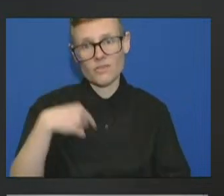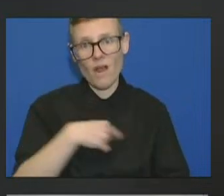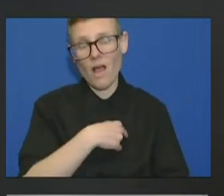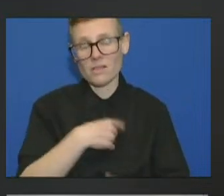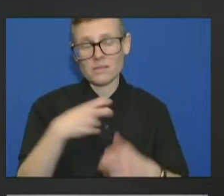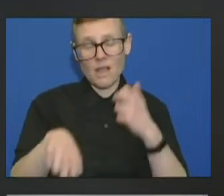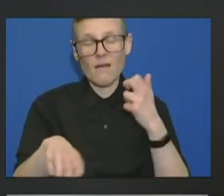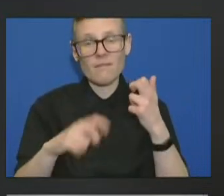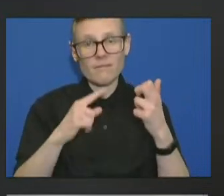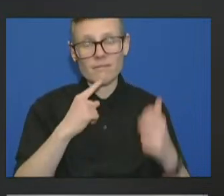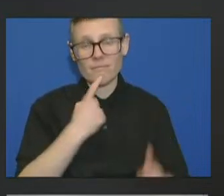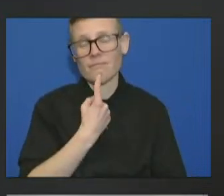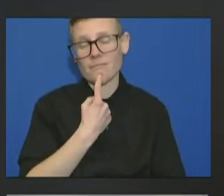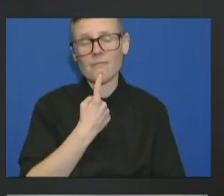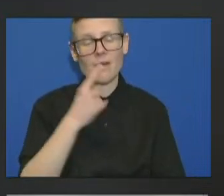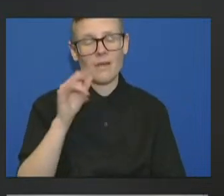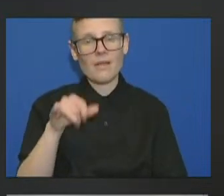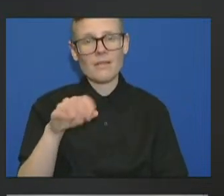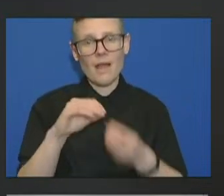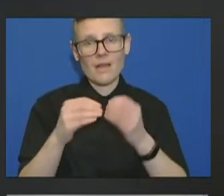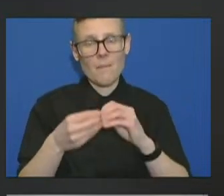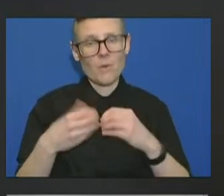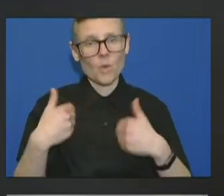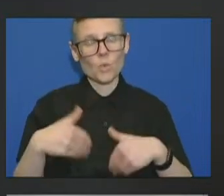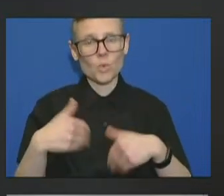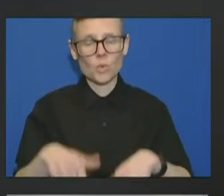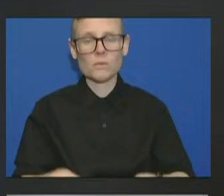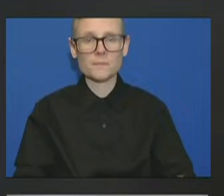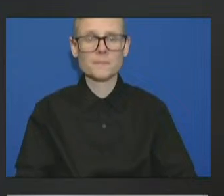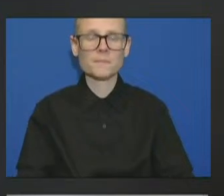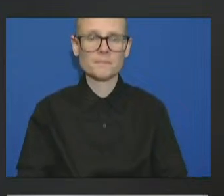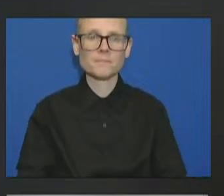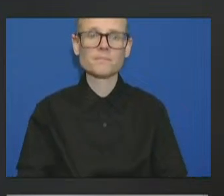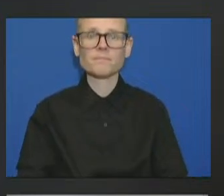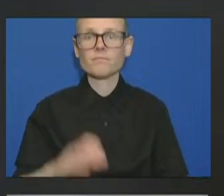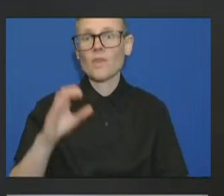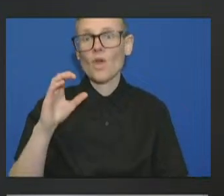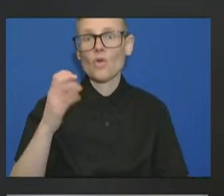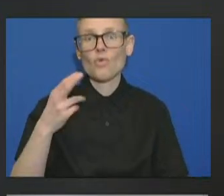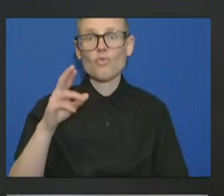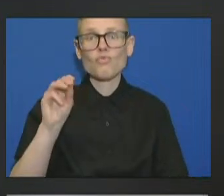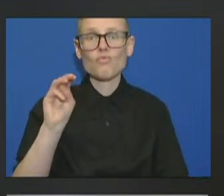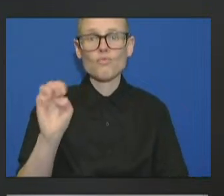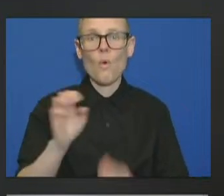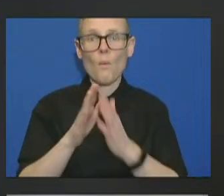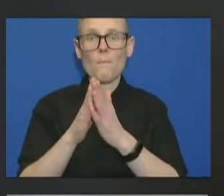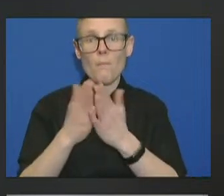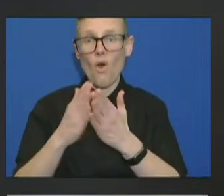to turn out to be over $4 million for us. It's going to be really significant. Pretty